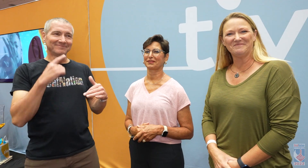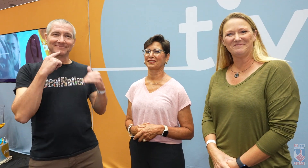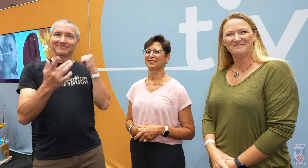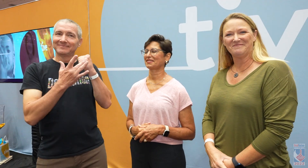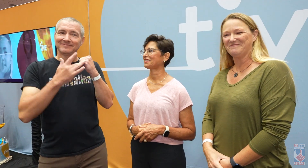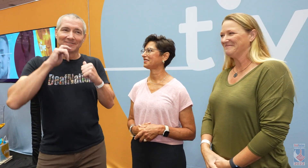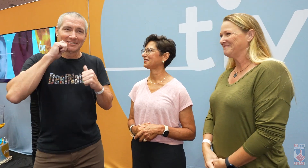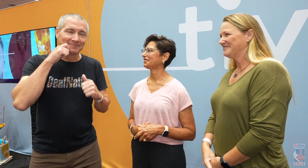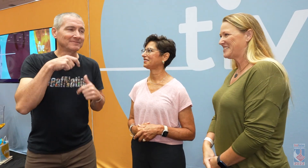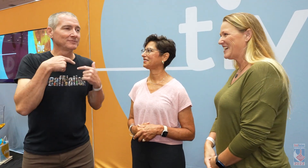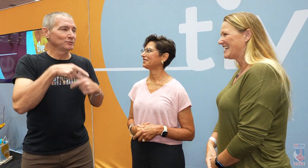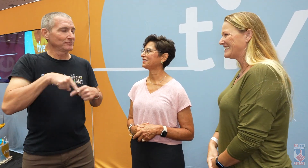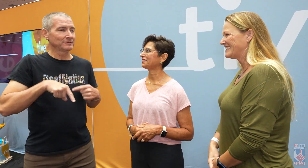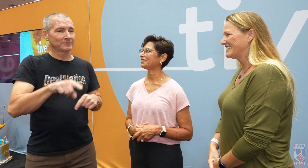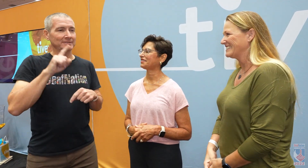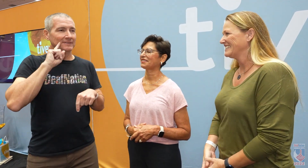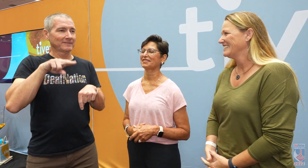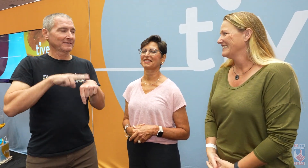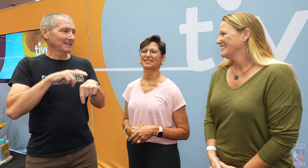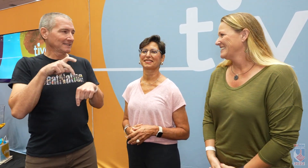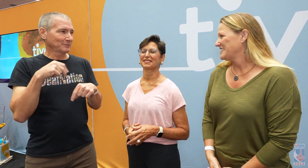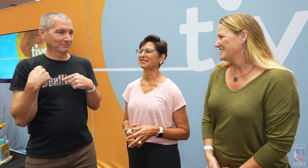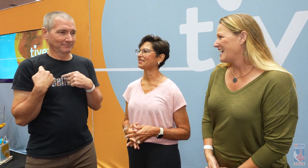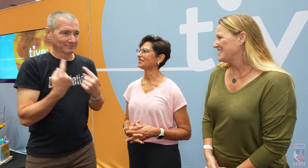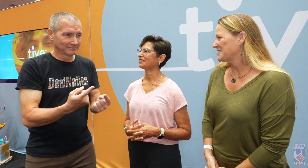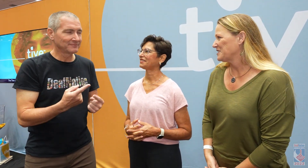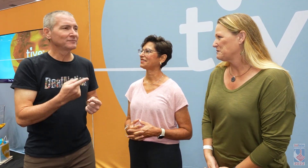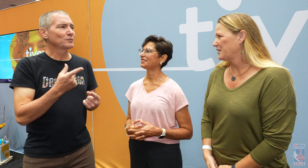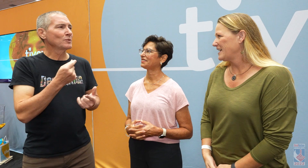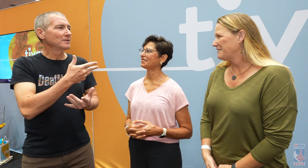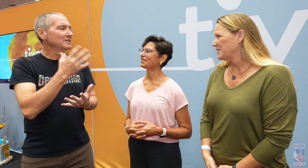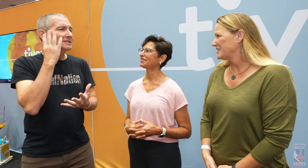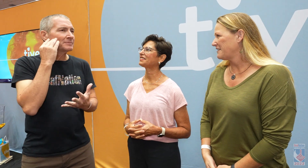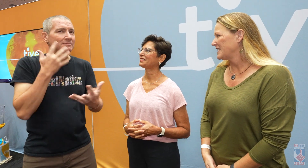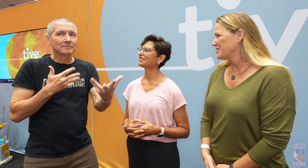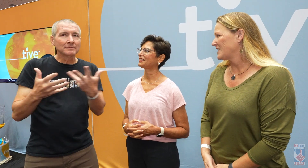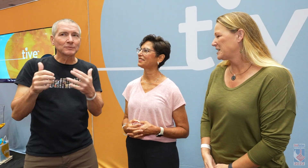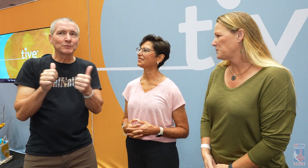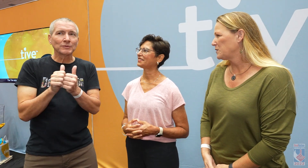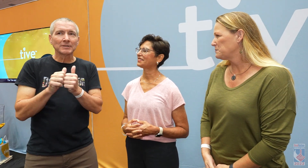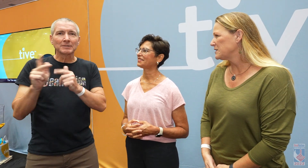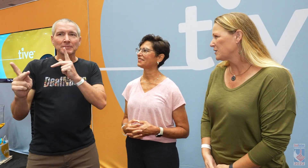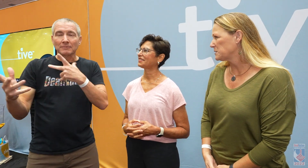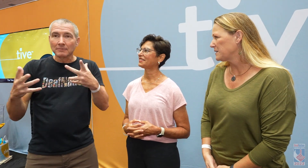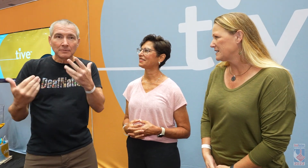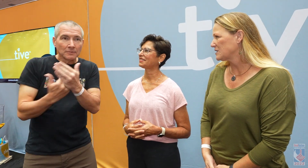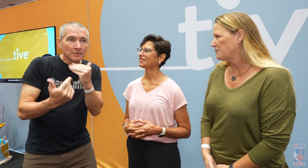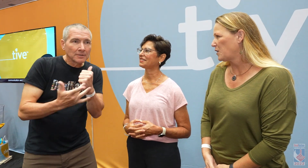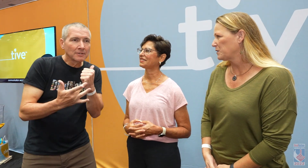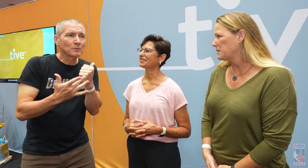This technology is neat. What has been your experience so far at the DeafNation Expo with meeting people,